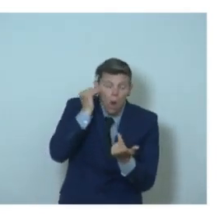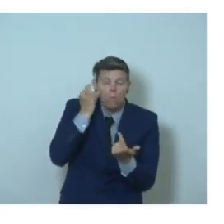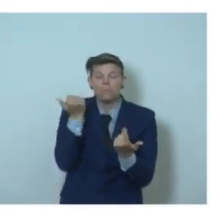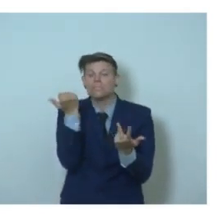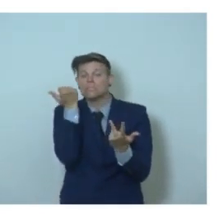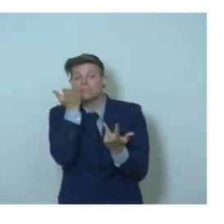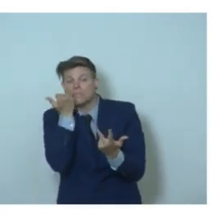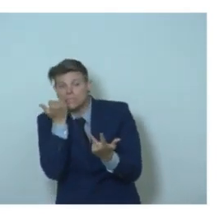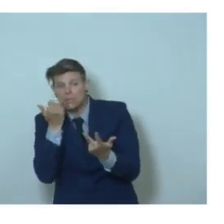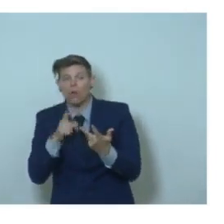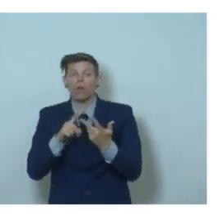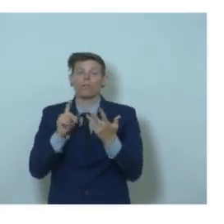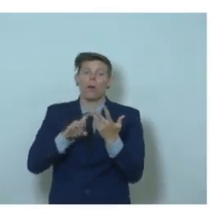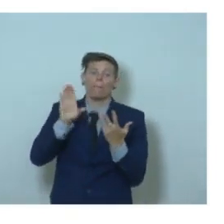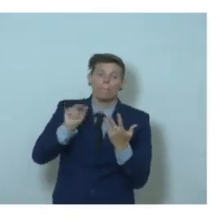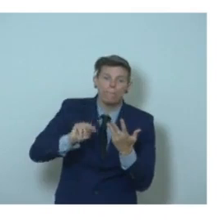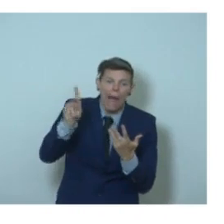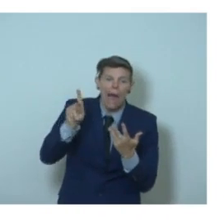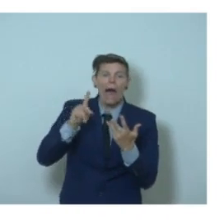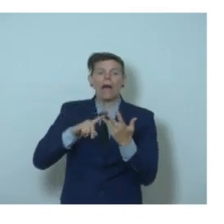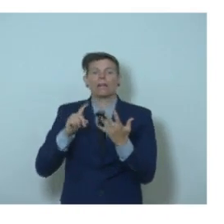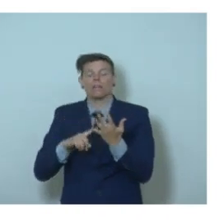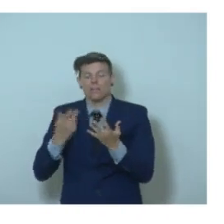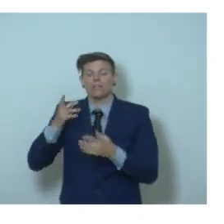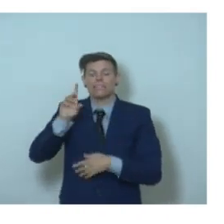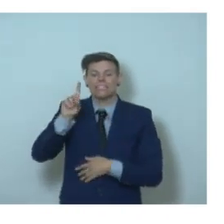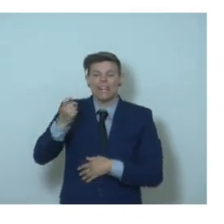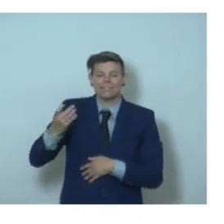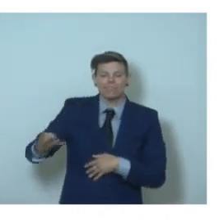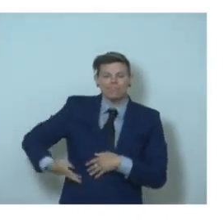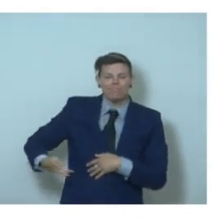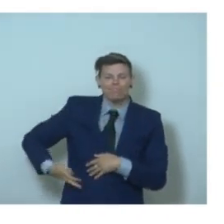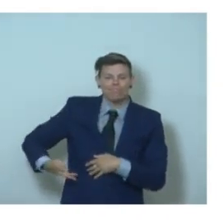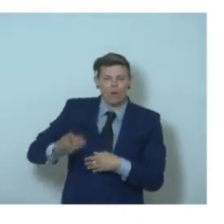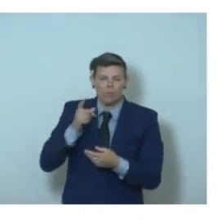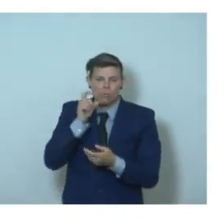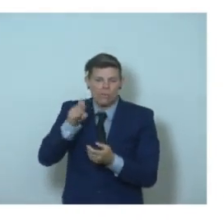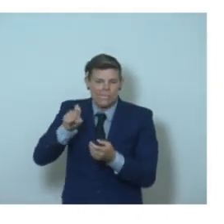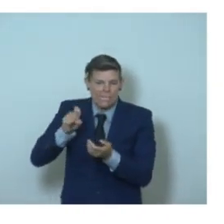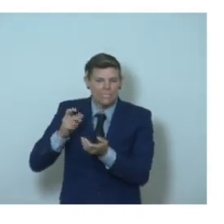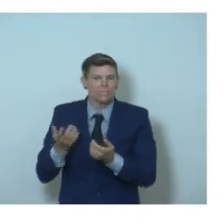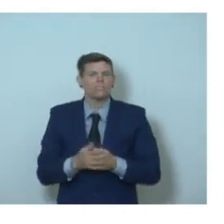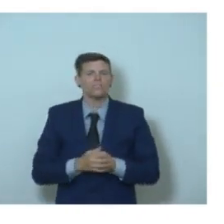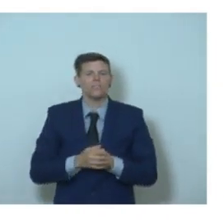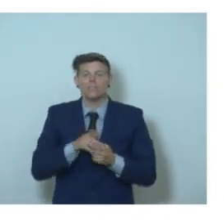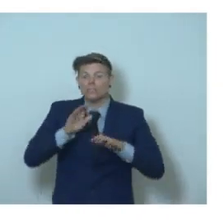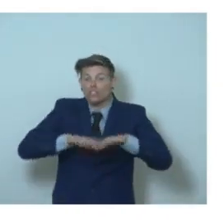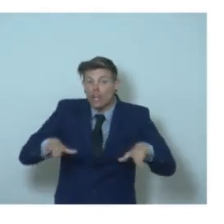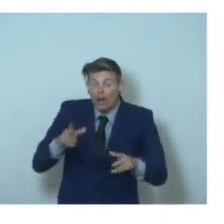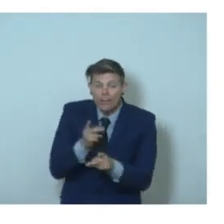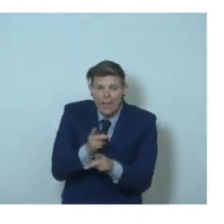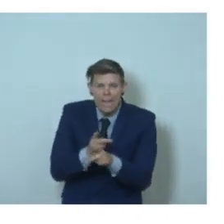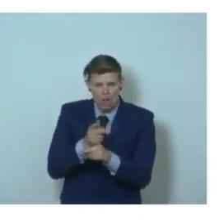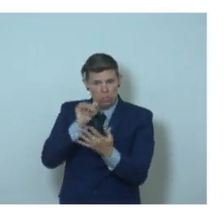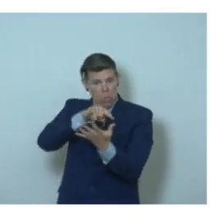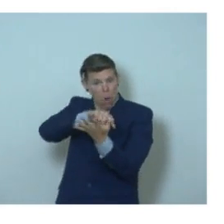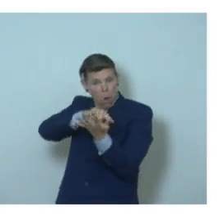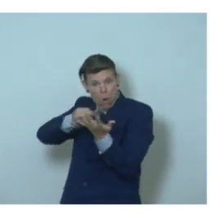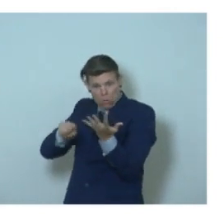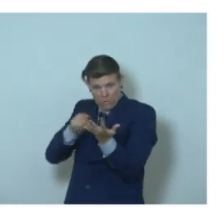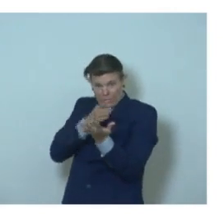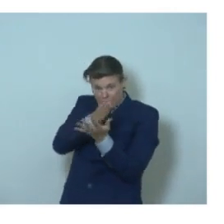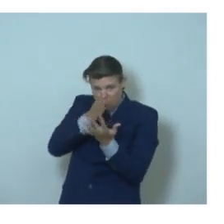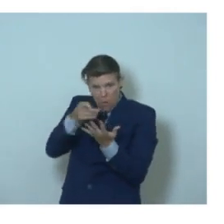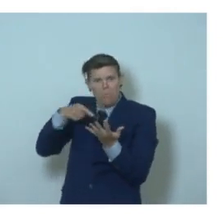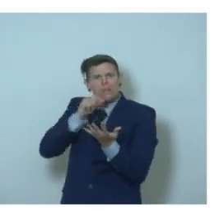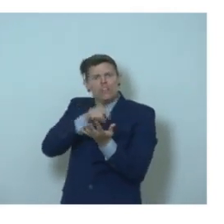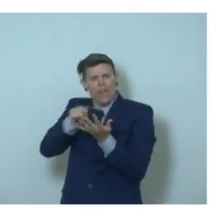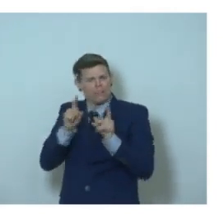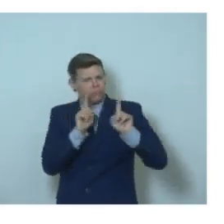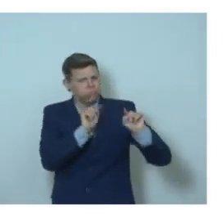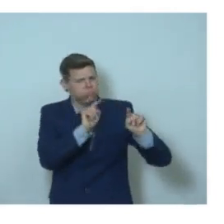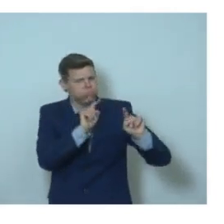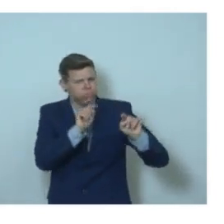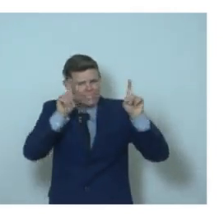JUST SOME EXAMPLES ARE GROCERY STORES NURSING HOMES DENTAL OFFICES FINANCIAL INSTITUTIONS DIALYSIS CENTERS AND CHILD CARE CENTERS, AND I MEANT TO REPRESENT THAT WE’RE IN ALL THE